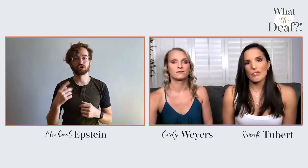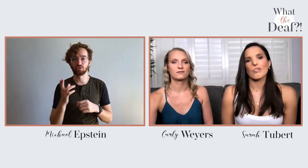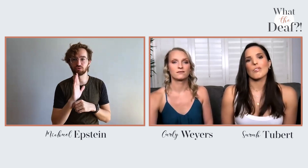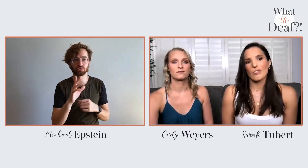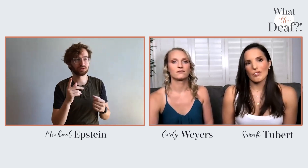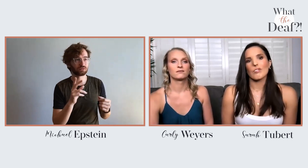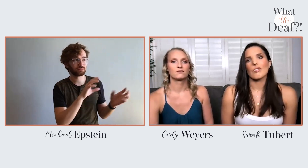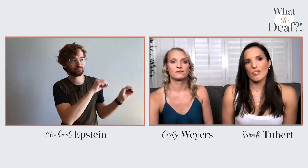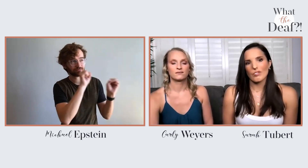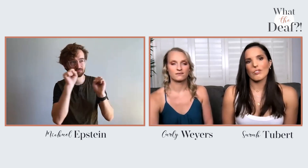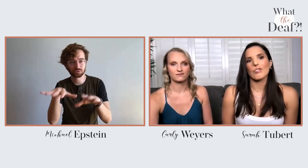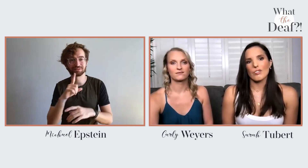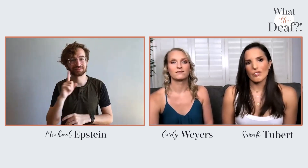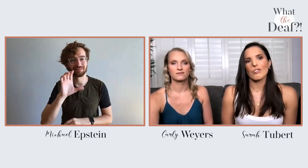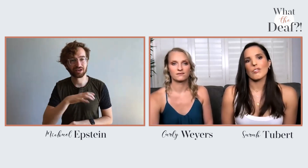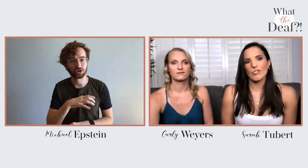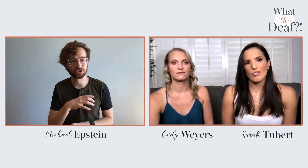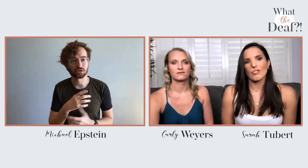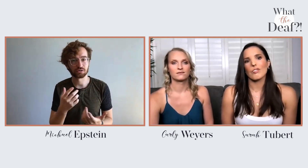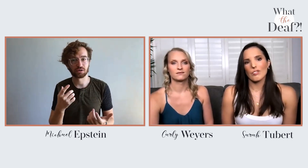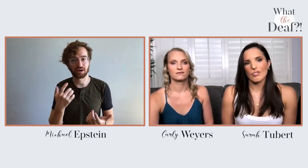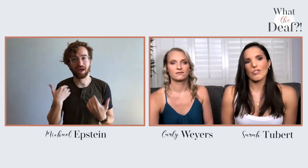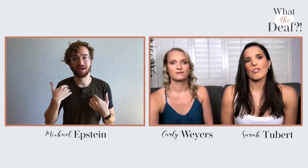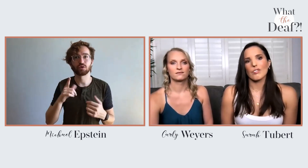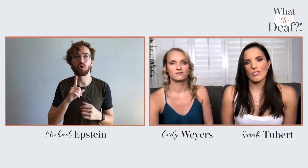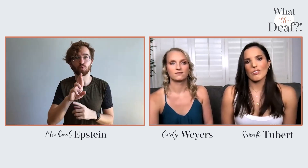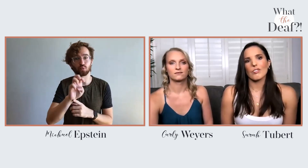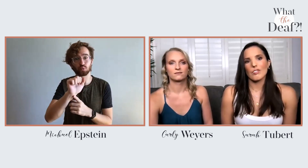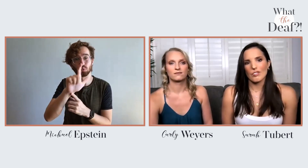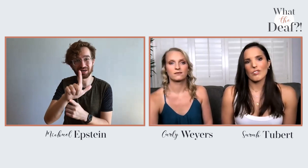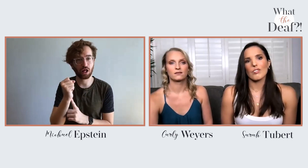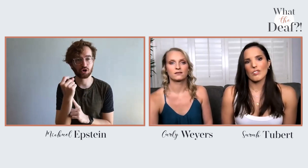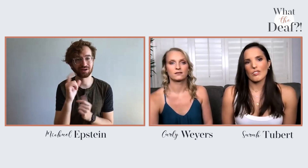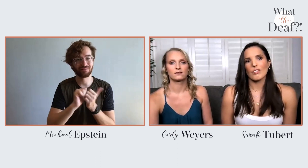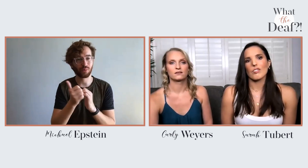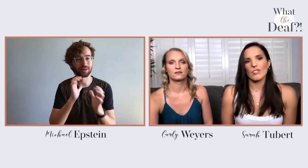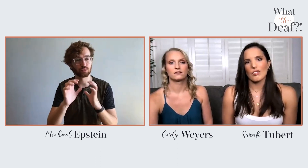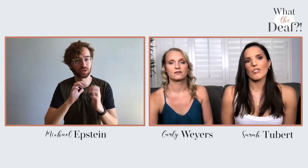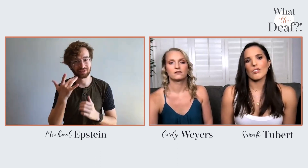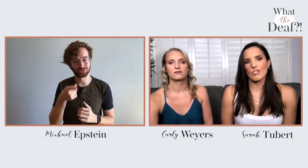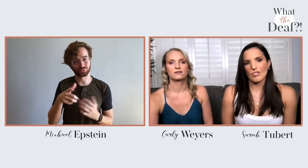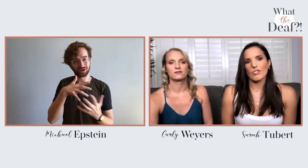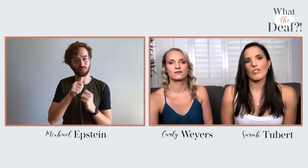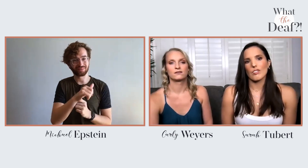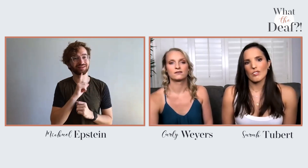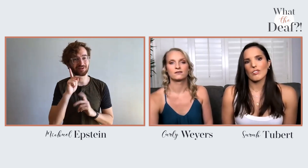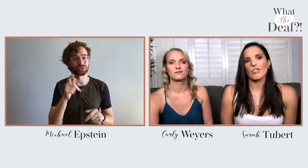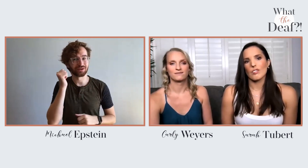So put a deaf character on the show and have a real understanding of how they communicate, because now you have worked with a deaf person